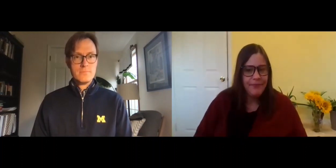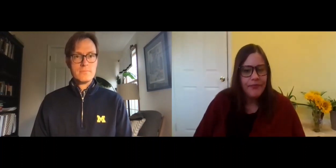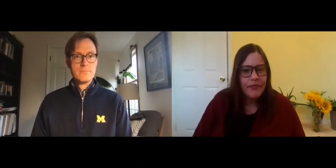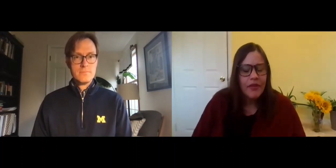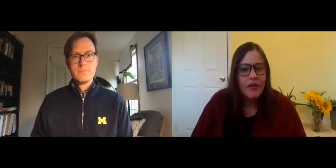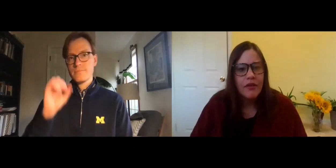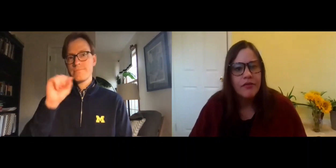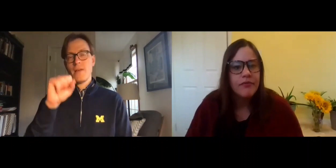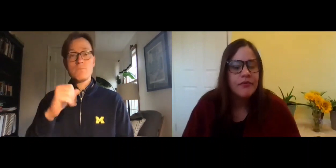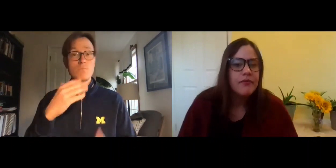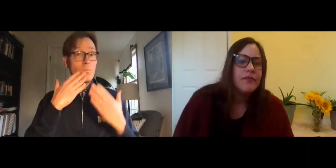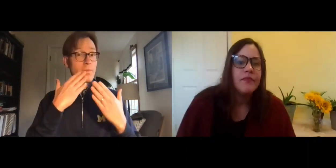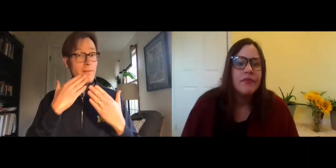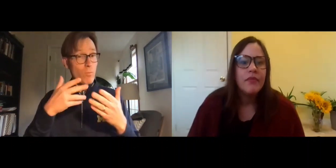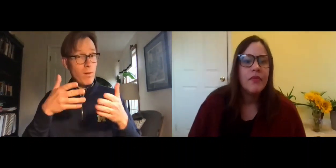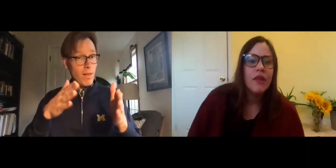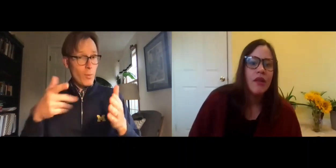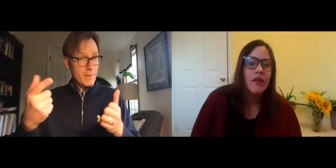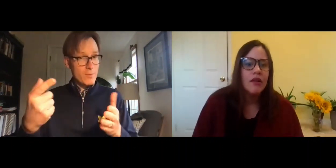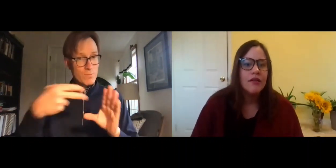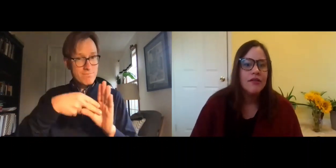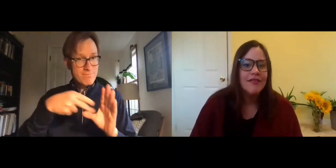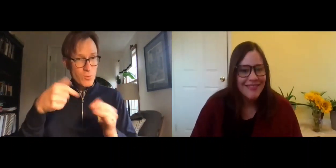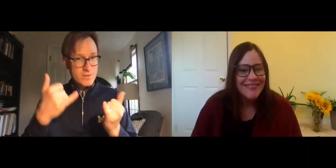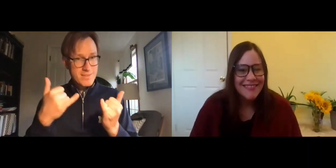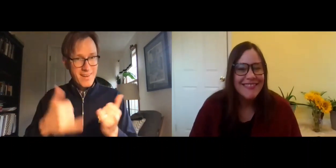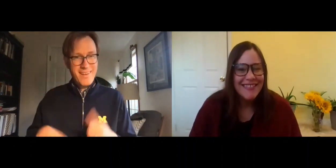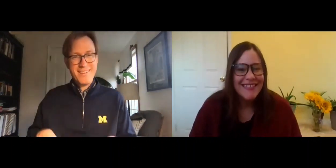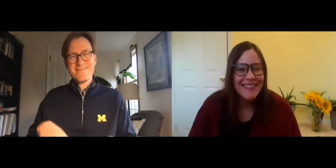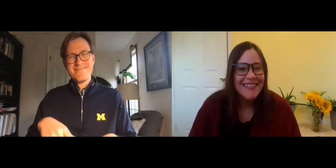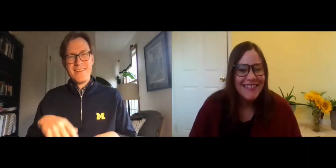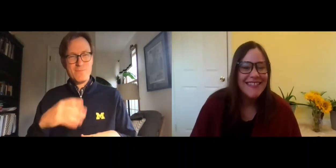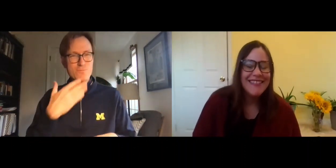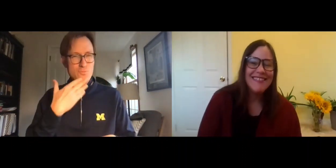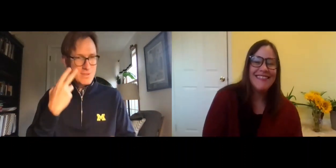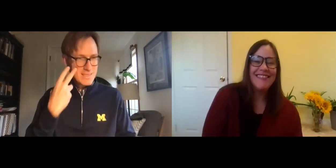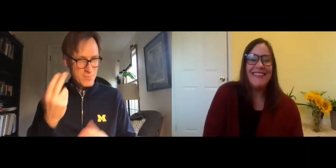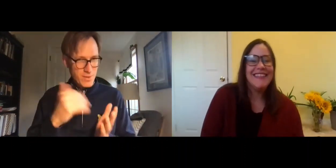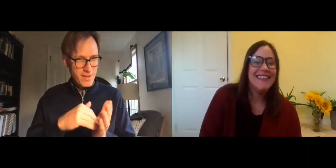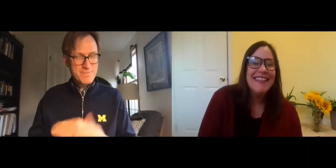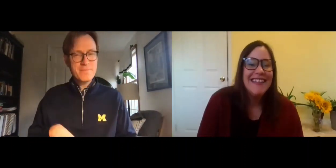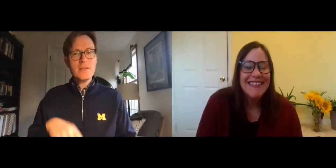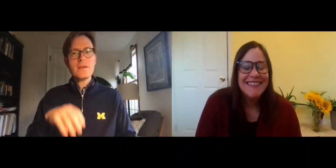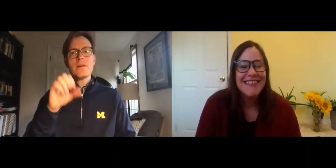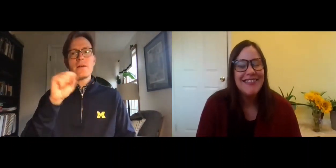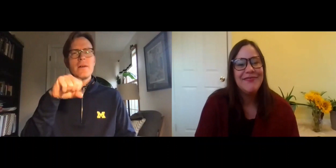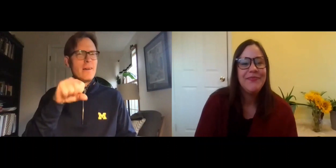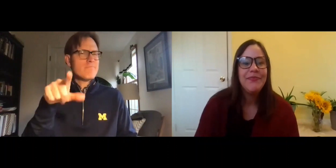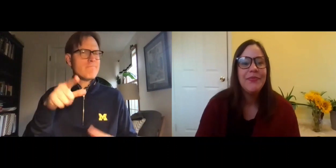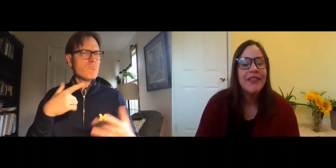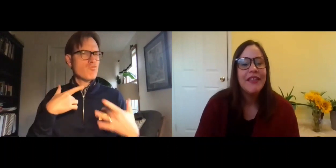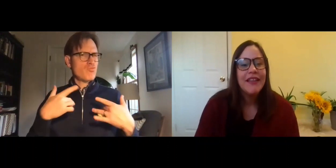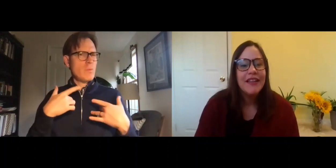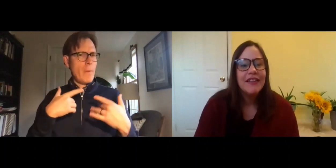cases here in the state? Dr. McKee: Thank you for allowing me to join today. It's good to see you again.